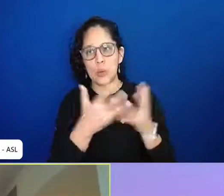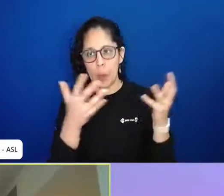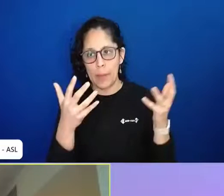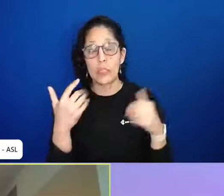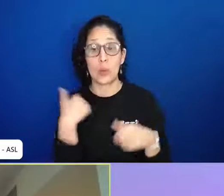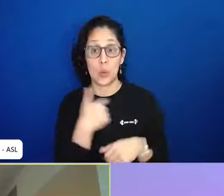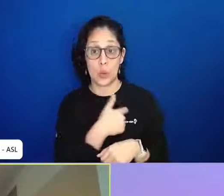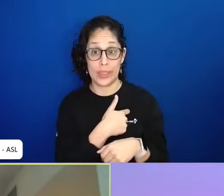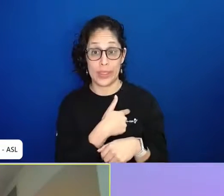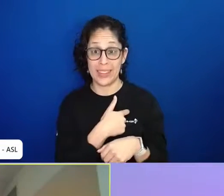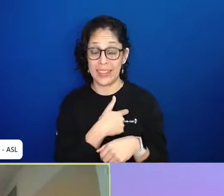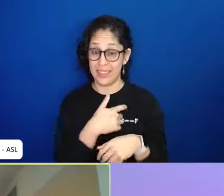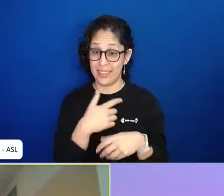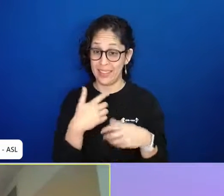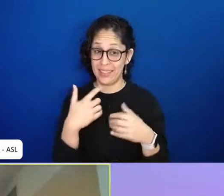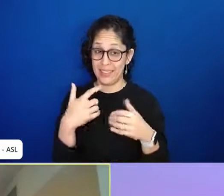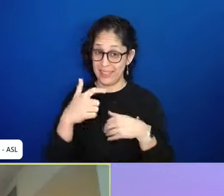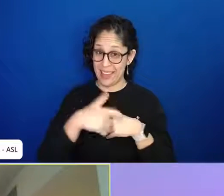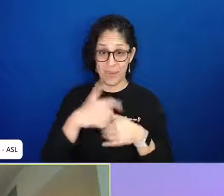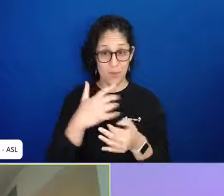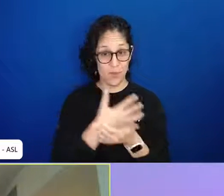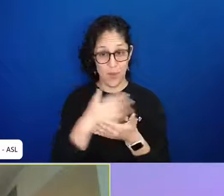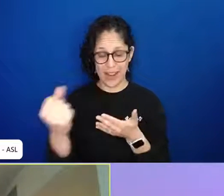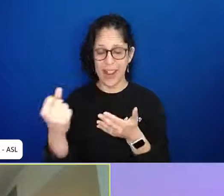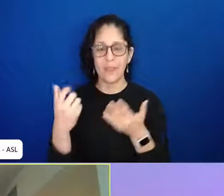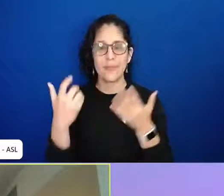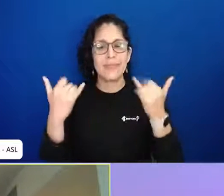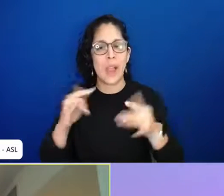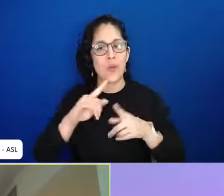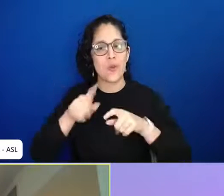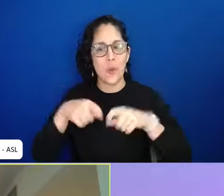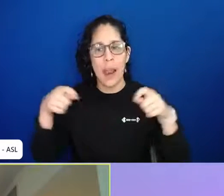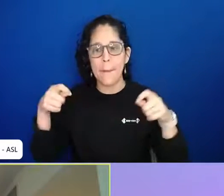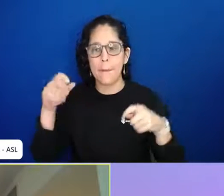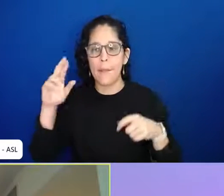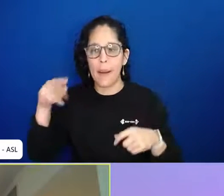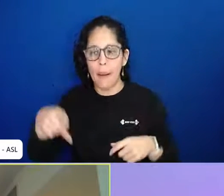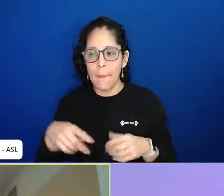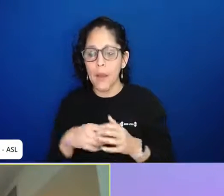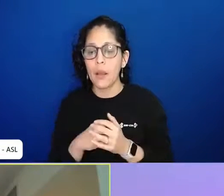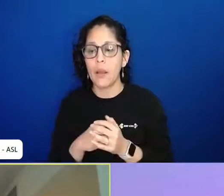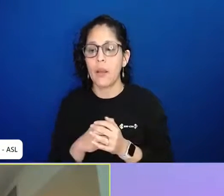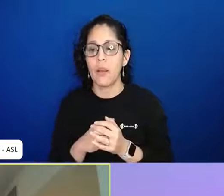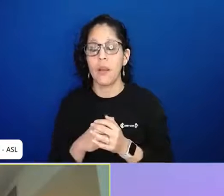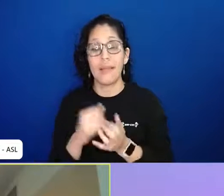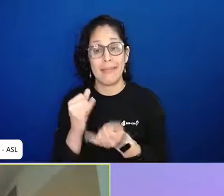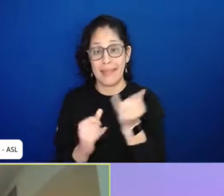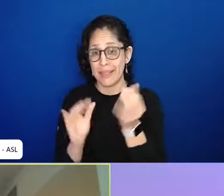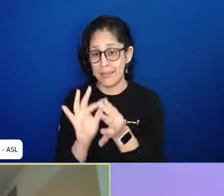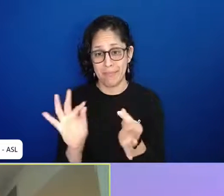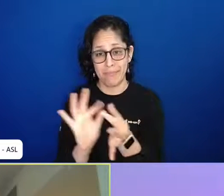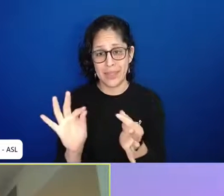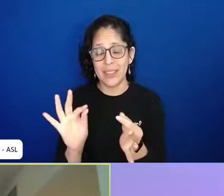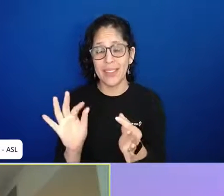that's causing the defect, so we start to see gentrification. [Amanda Fierro] Awesome, thank you so